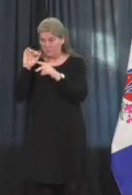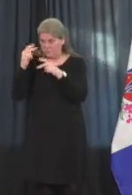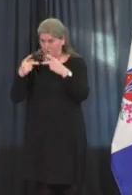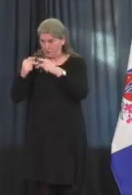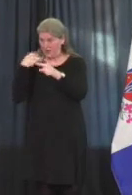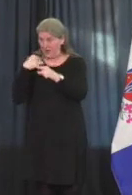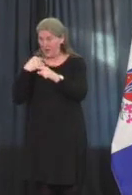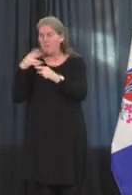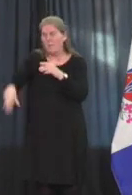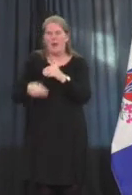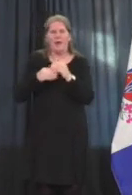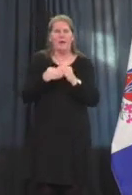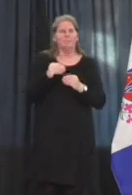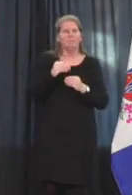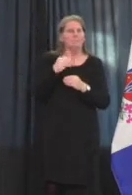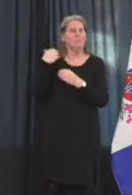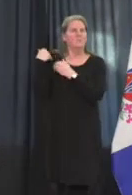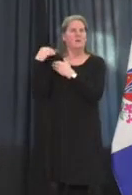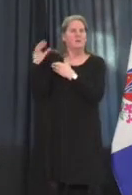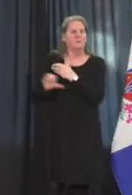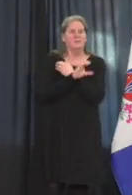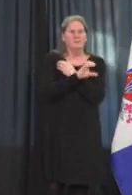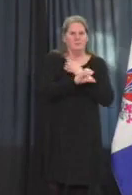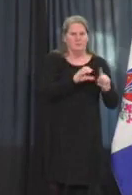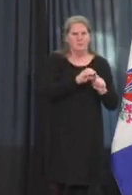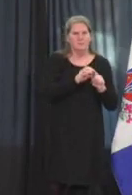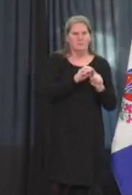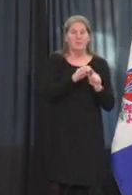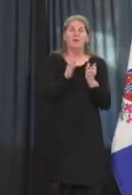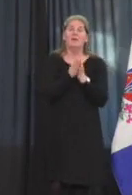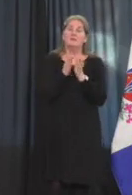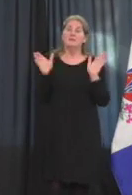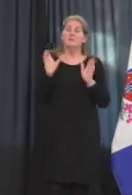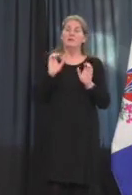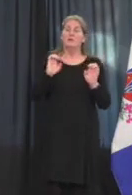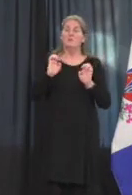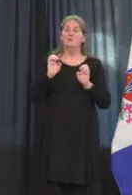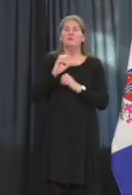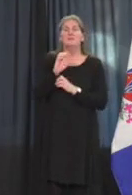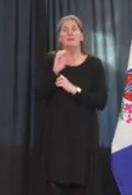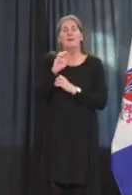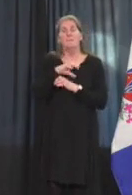AUTHORITIES UNDER THE CIVIL EMERGENCY MEASURES ACT, AND THEY